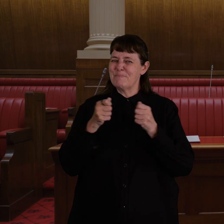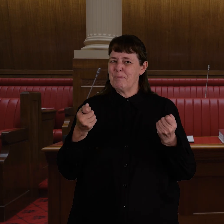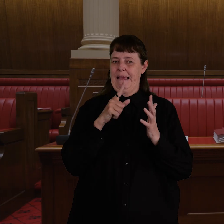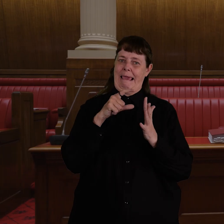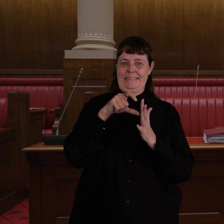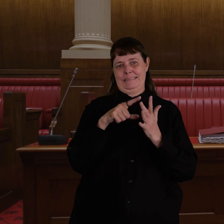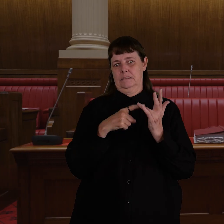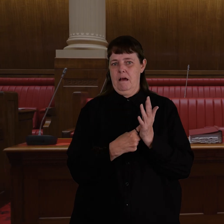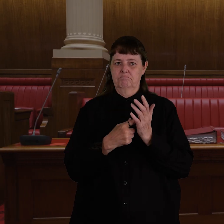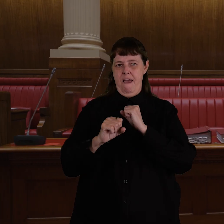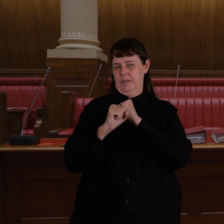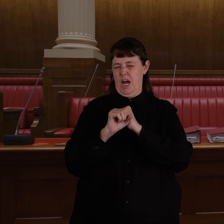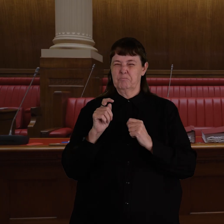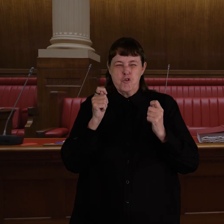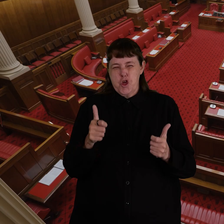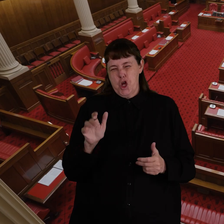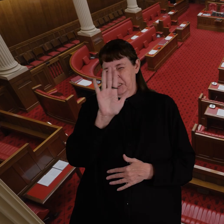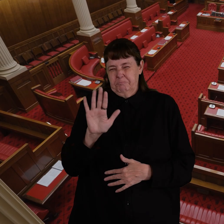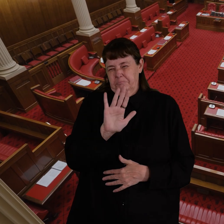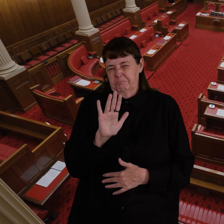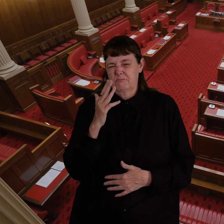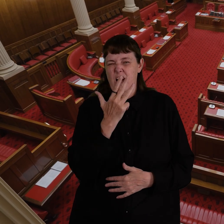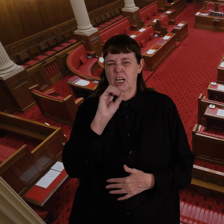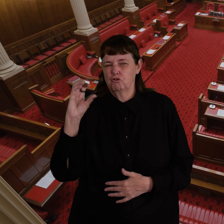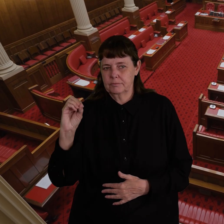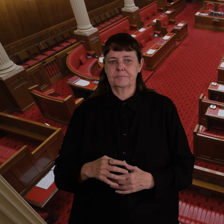He was very wealthy and made a number of generous donations to South Australian